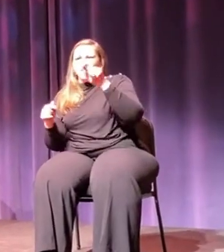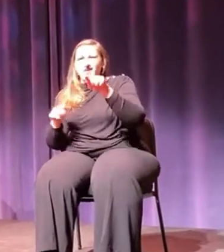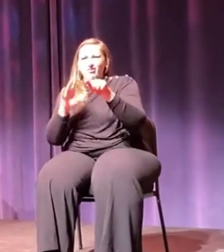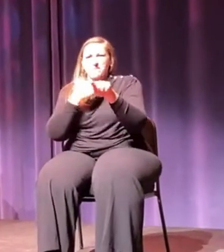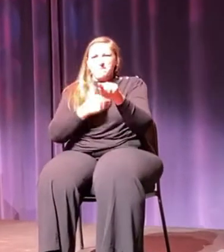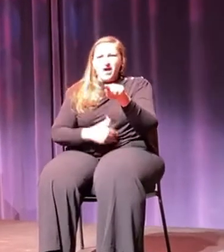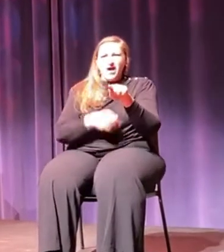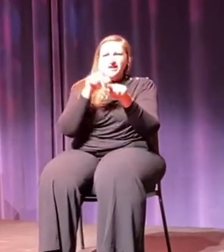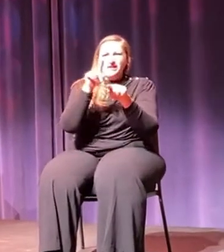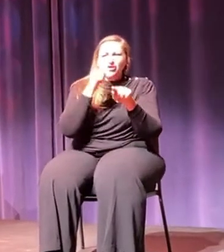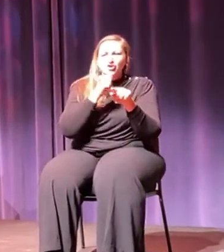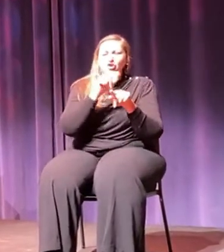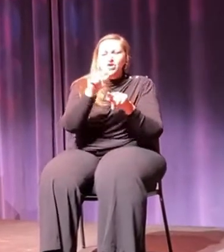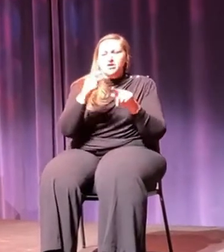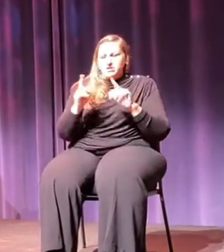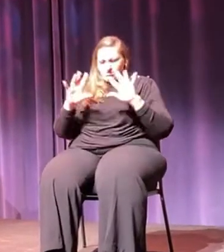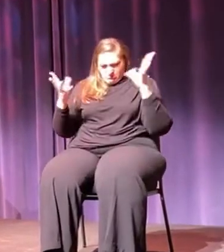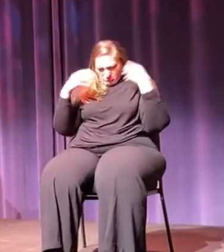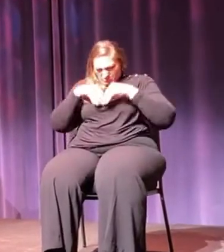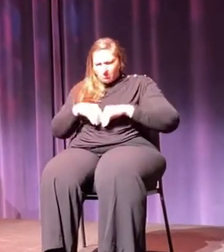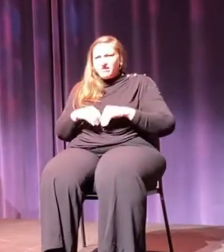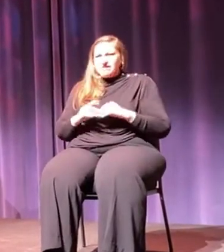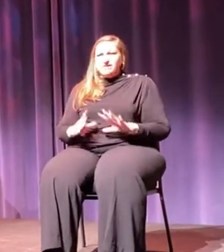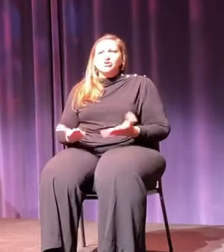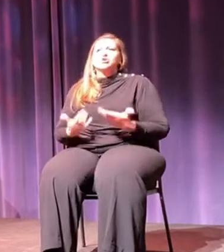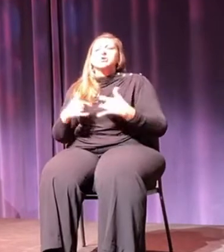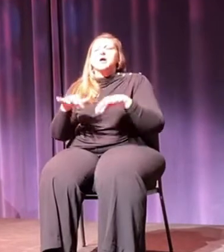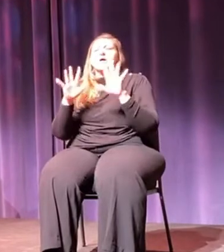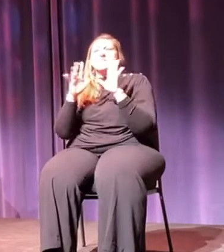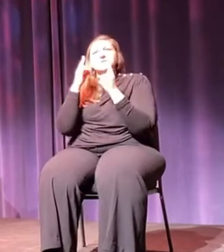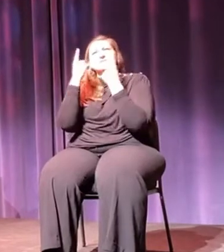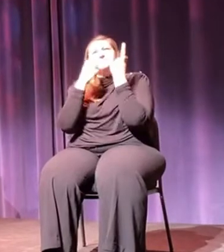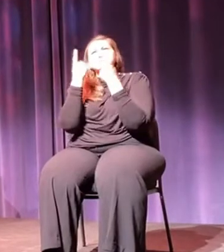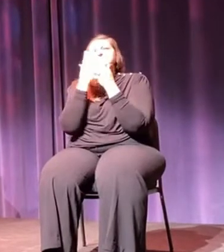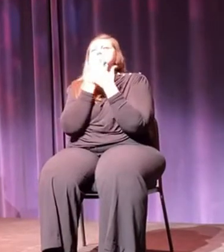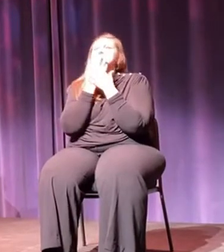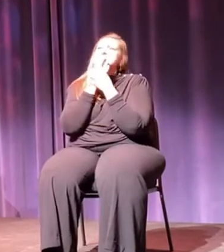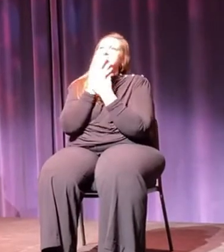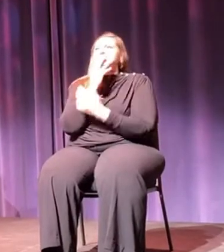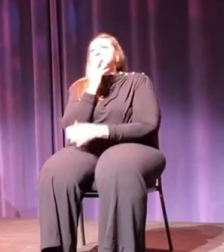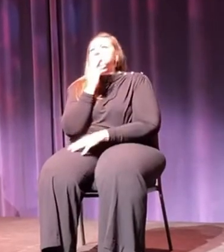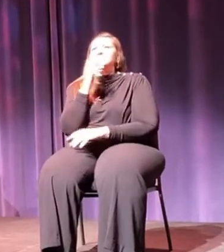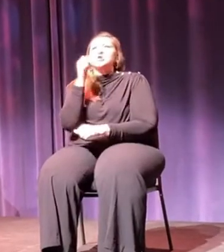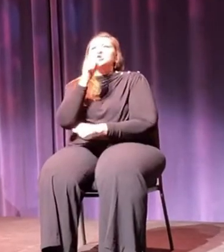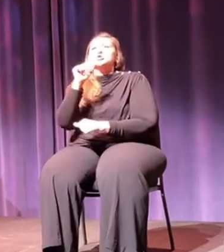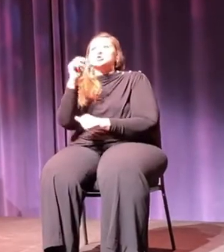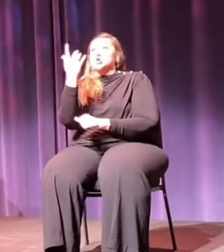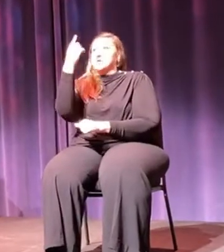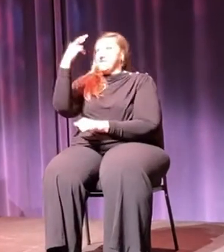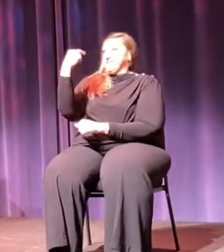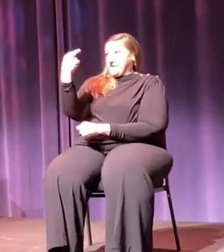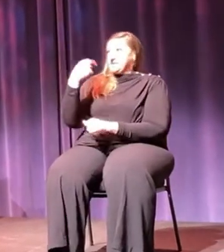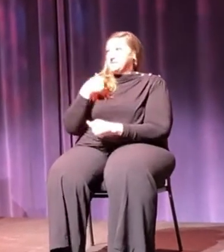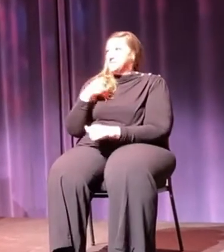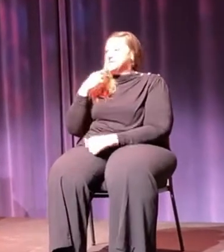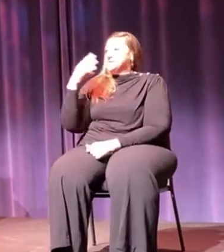will manifest in the empty space. On a reflective plane the girl facing me speaks: